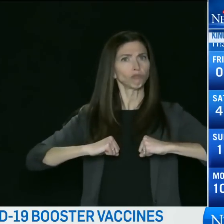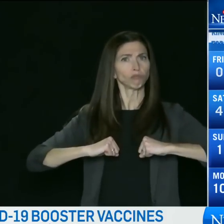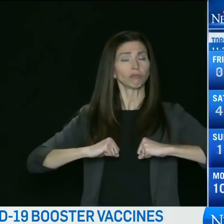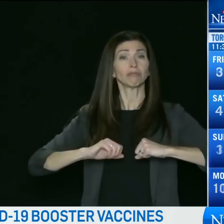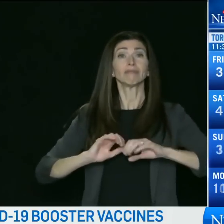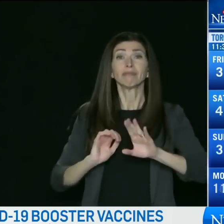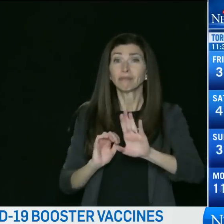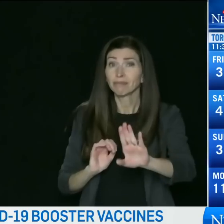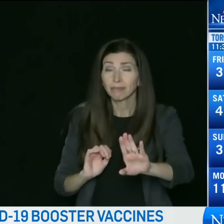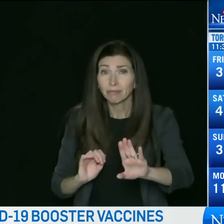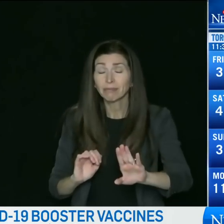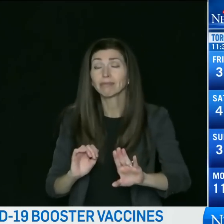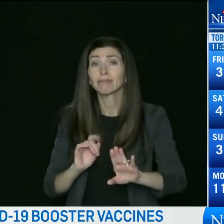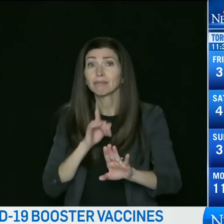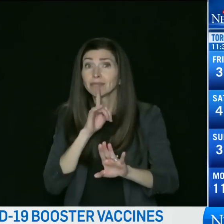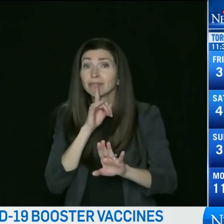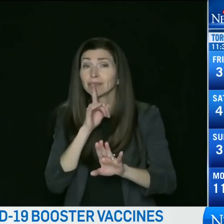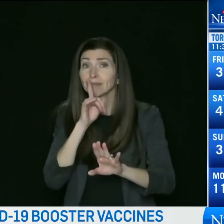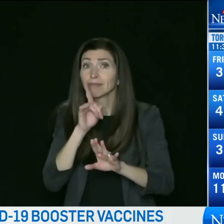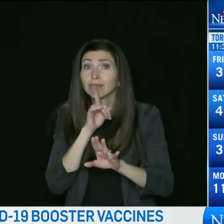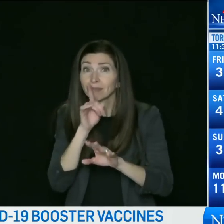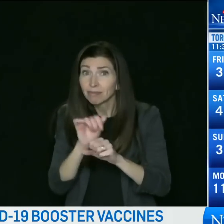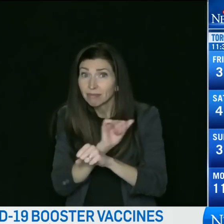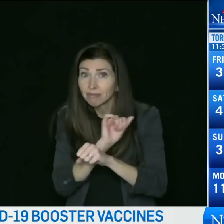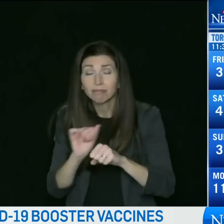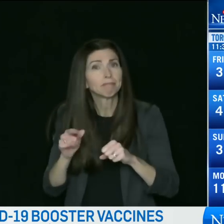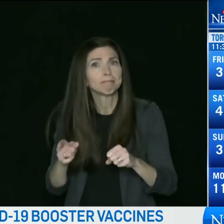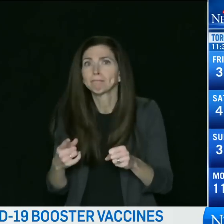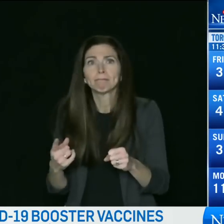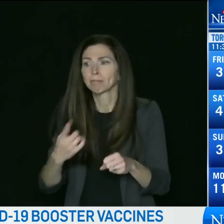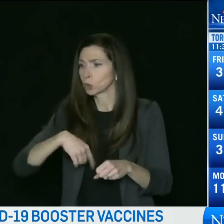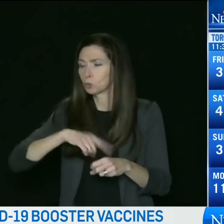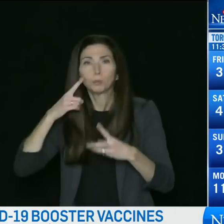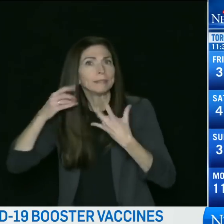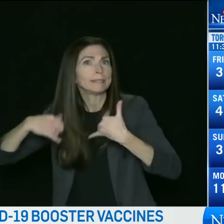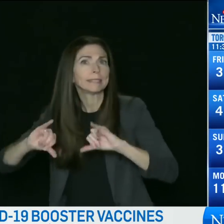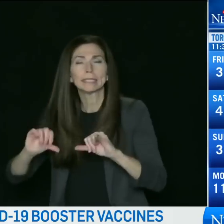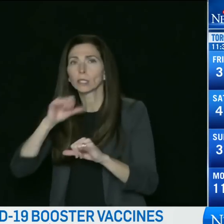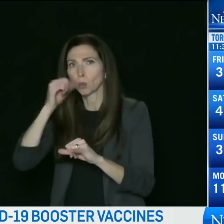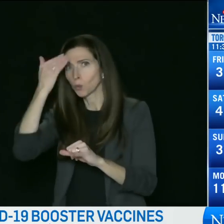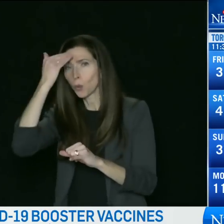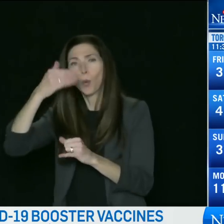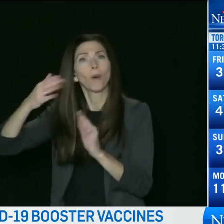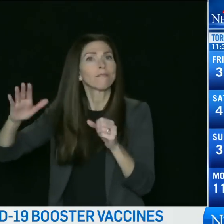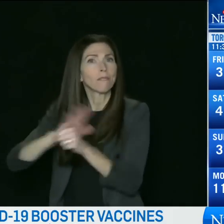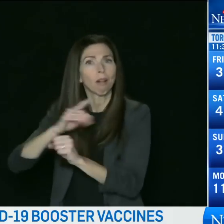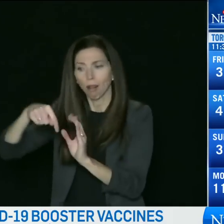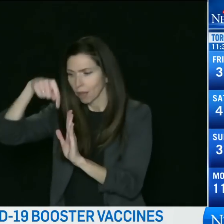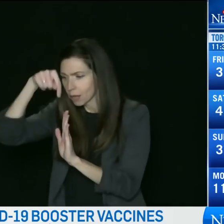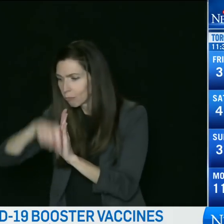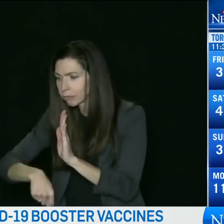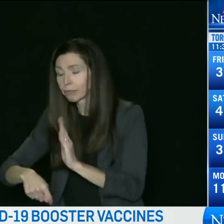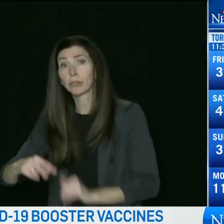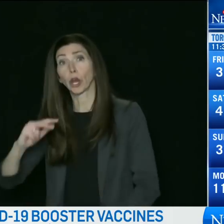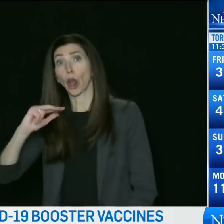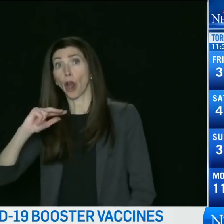SYSTEM AND THAT'S WHAT -- WE ACTUALLY DON'T REALLY KNOW WHETHER THIS THIRD DOSE, FOR